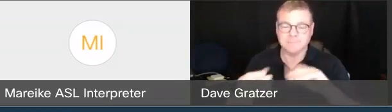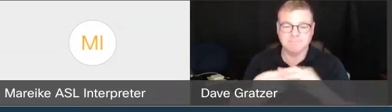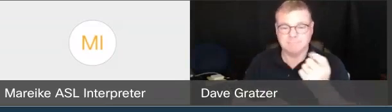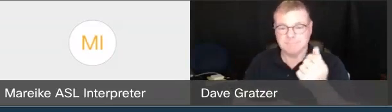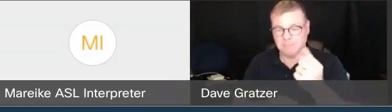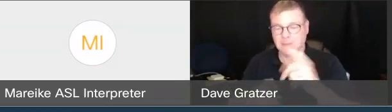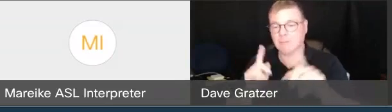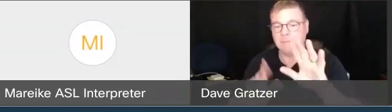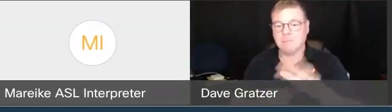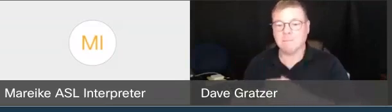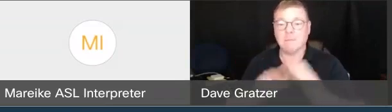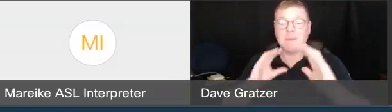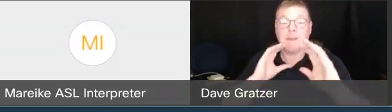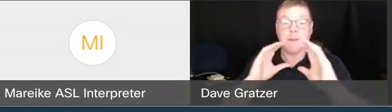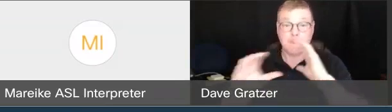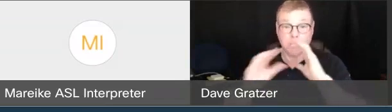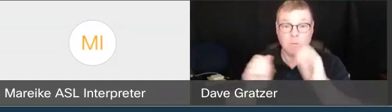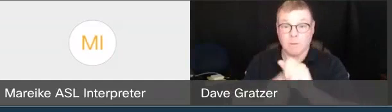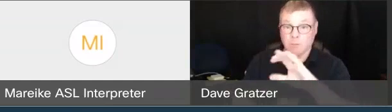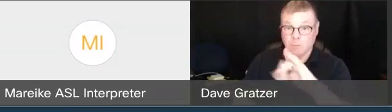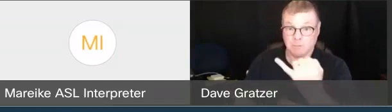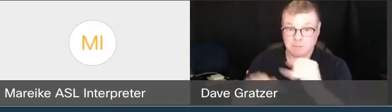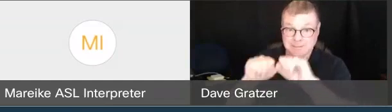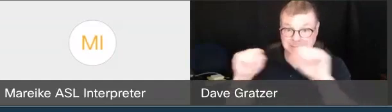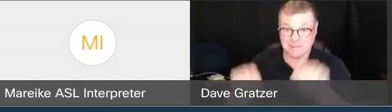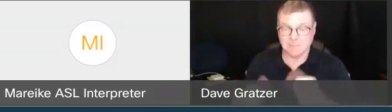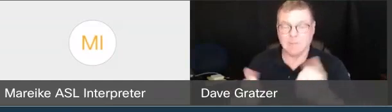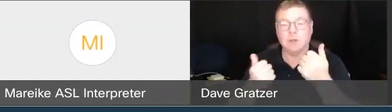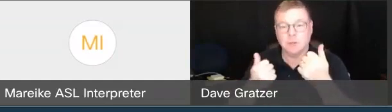in communicating with the criminal justice system, trying to make the case that